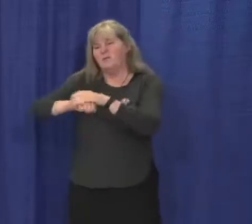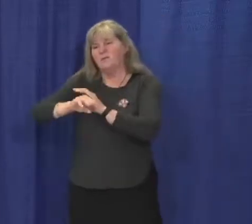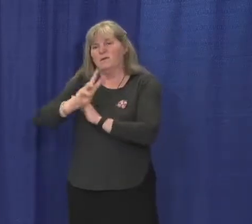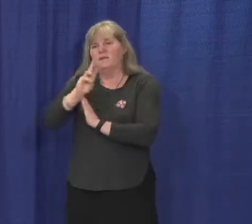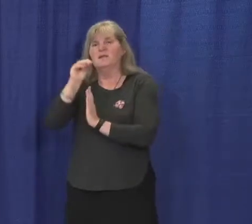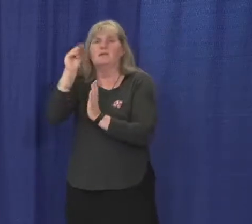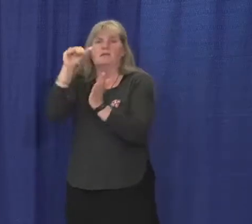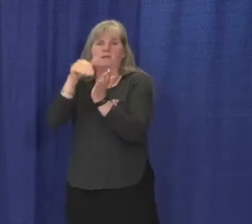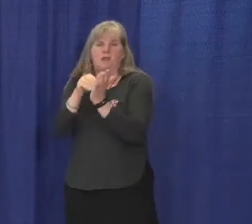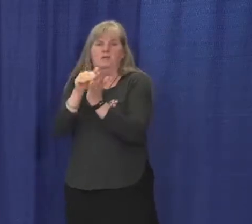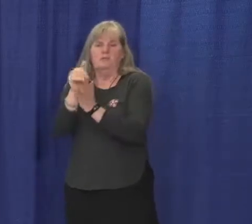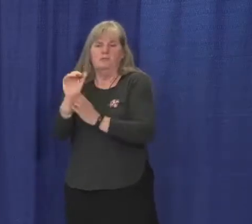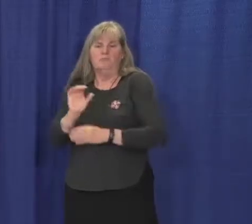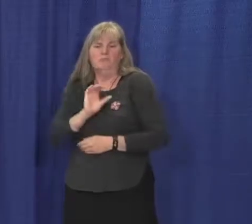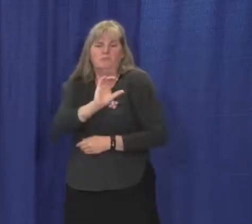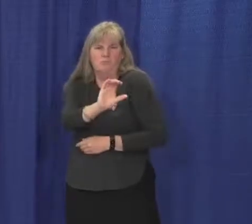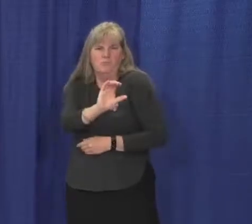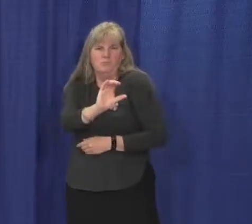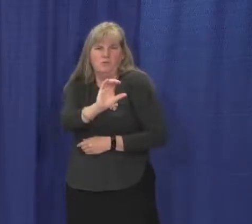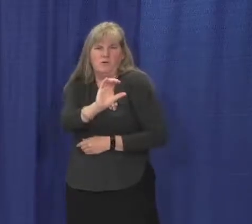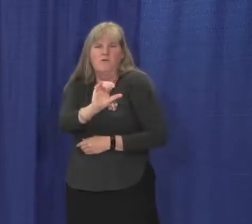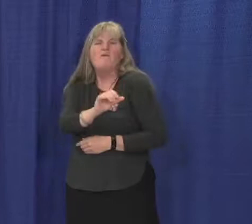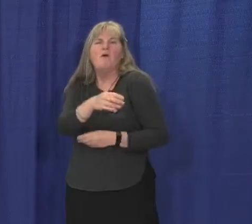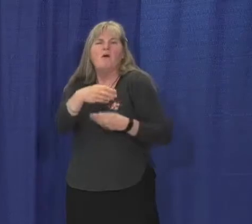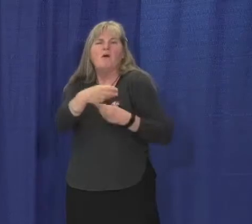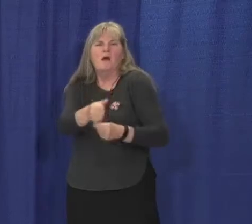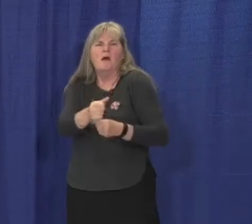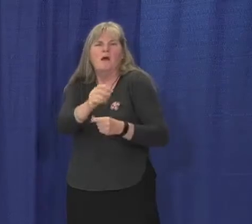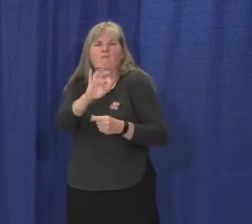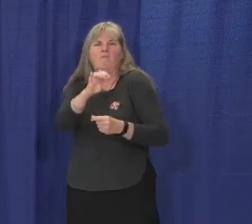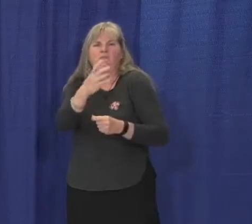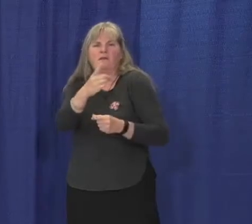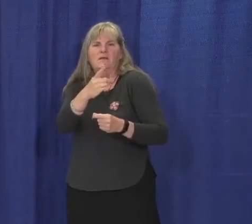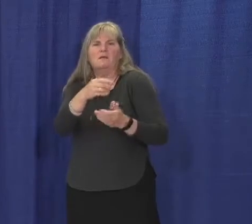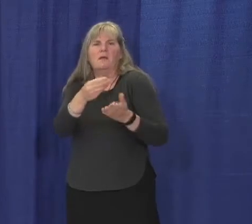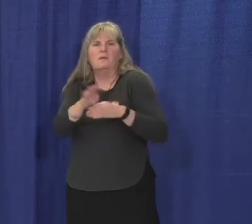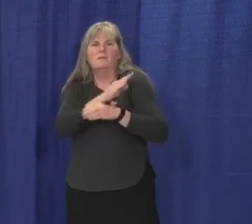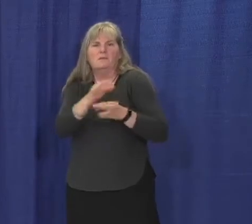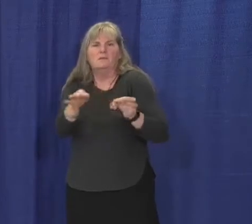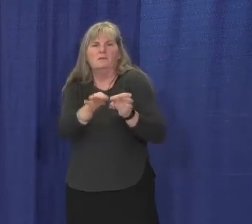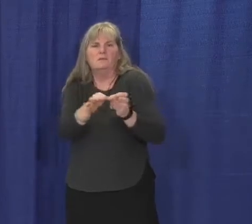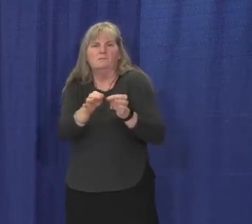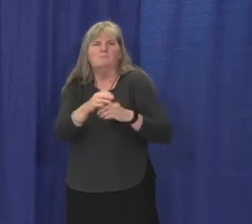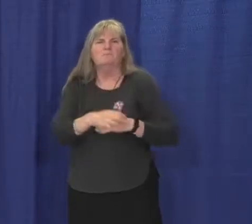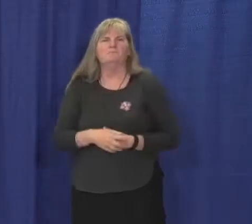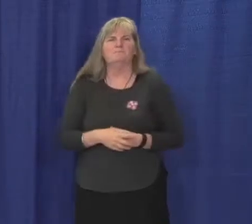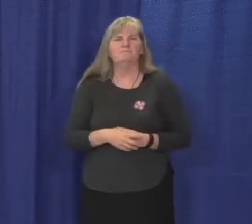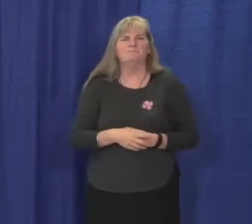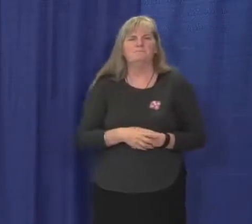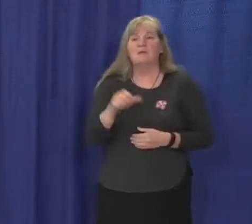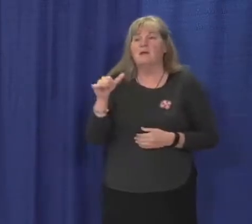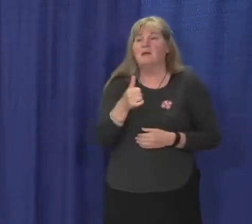and up to $60,000 in toto to help cover fixed business cost.